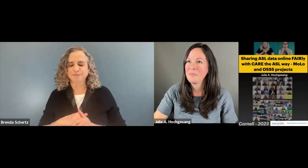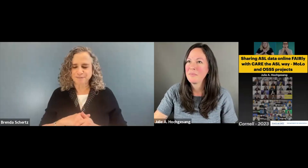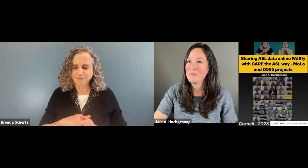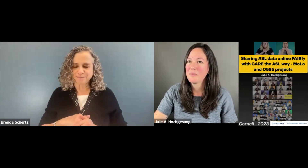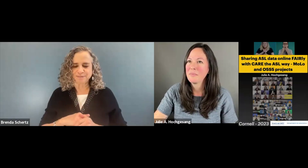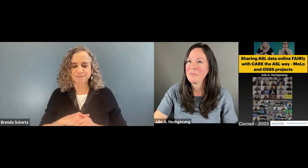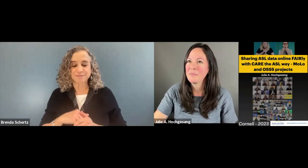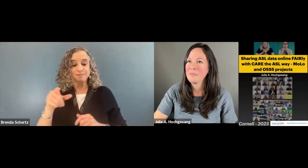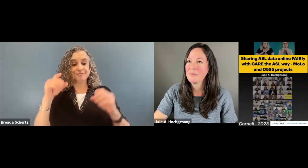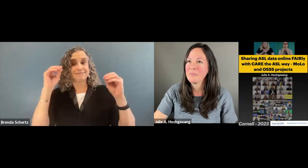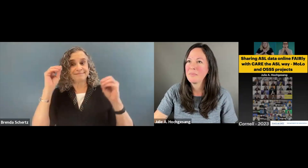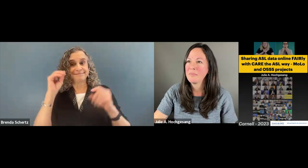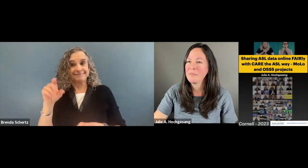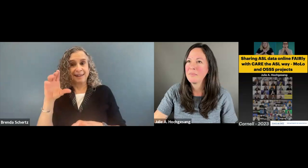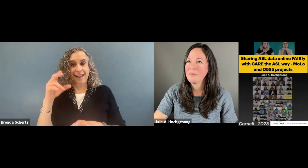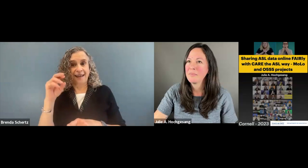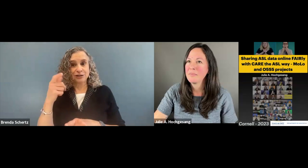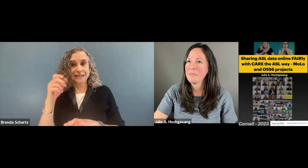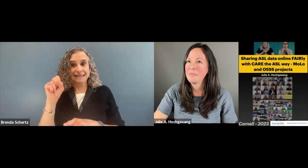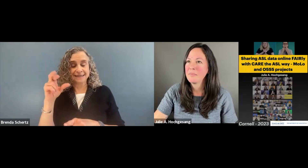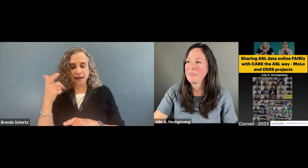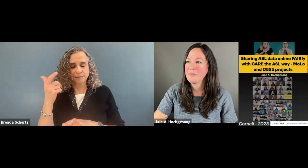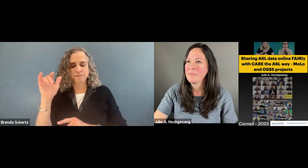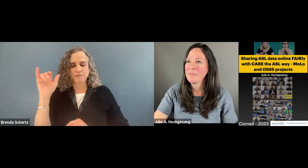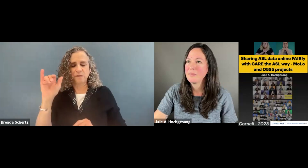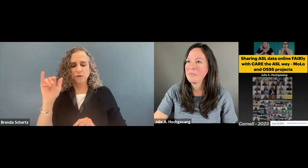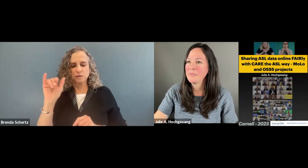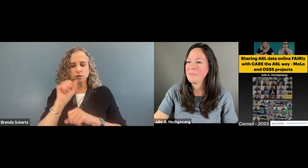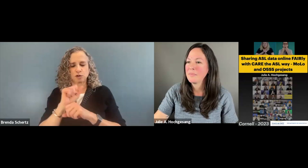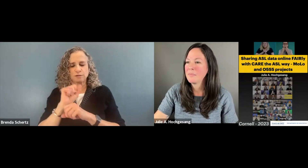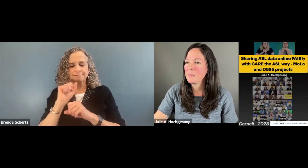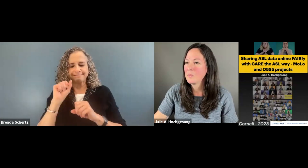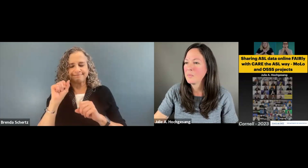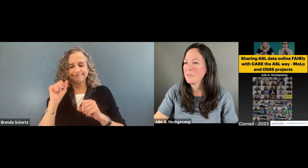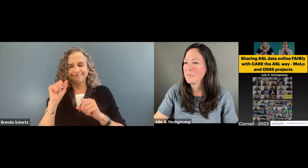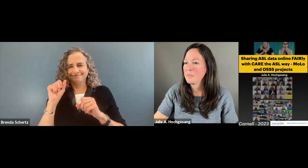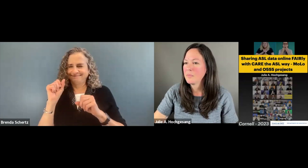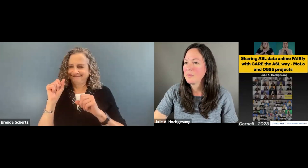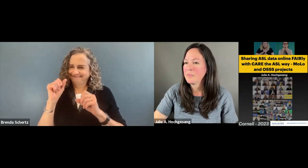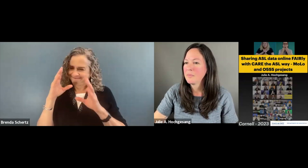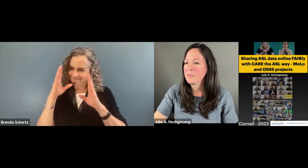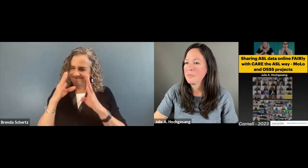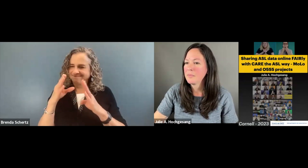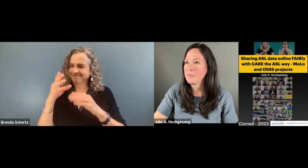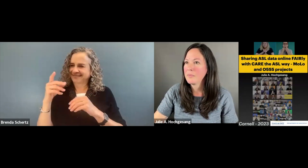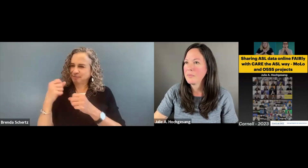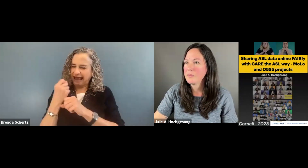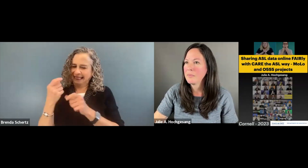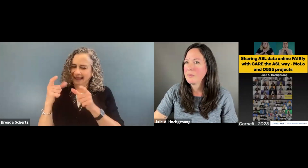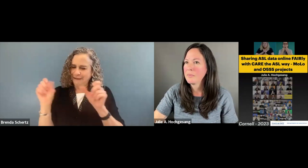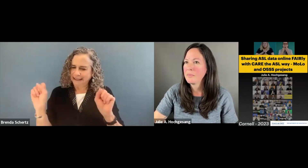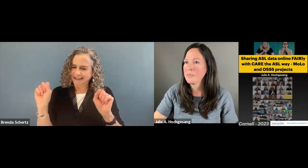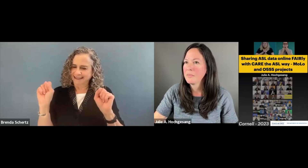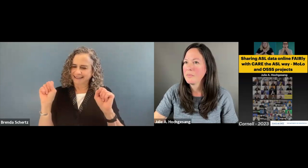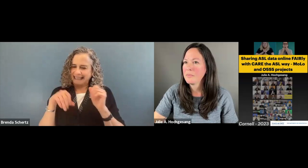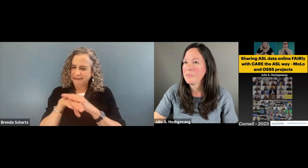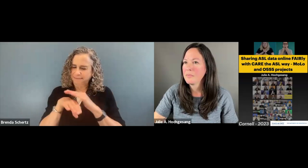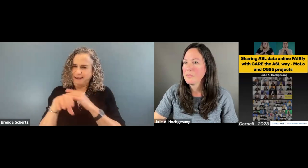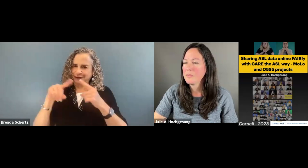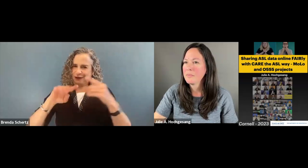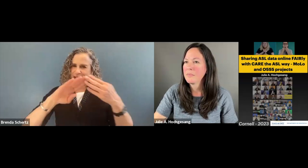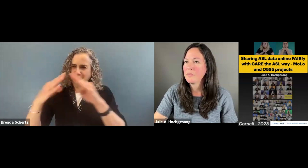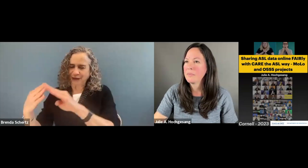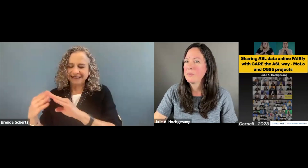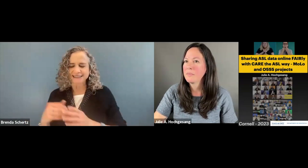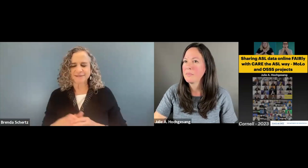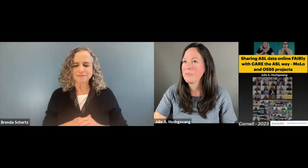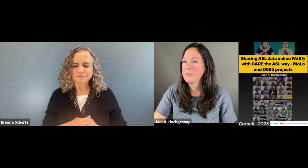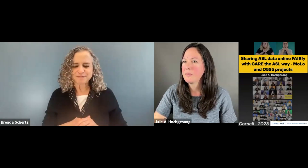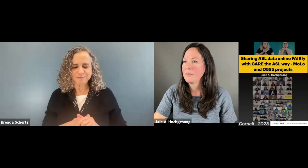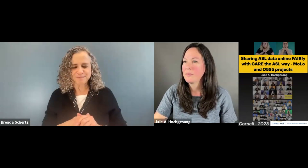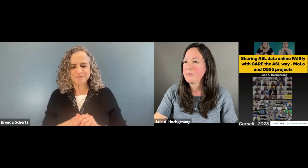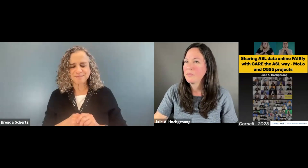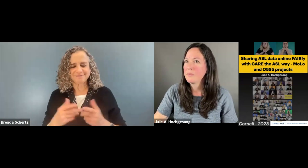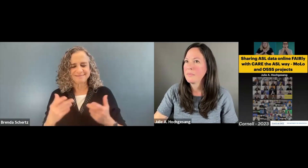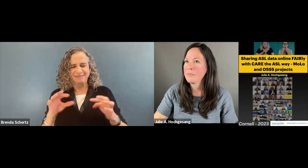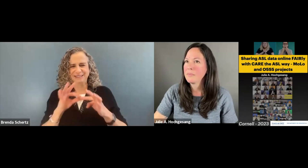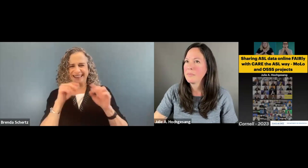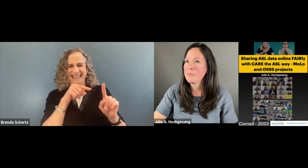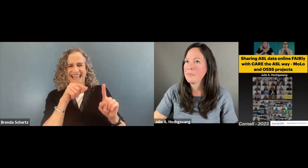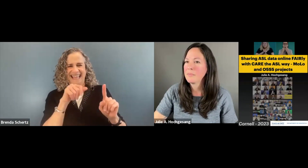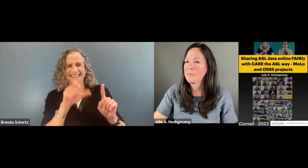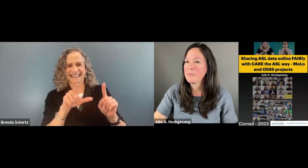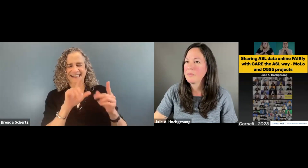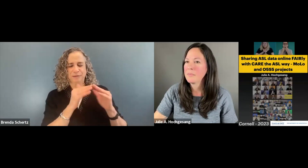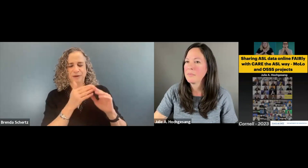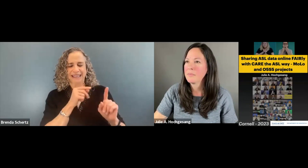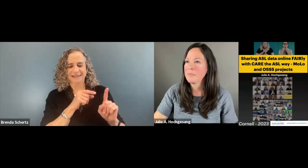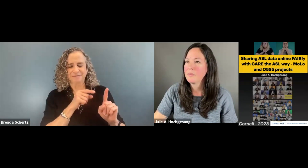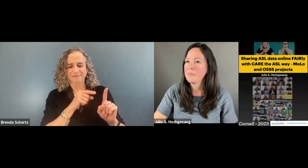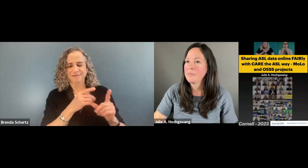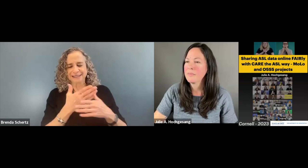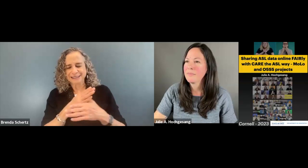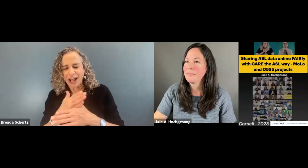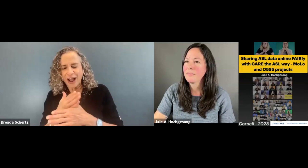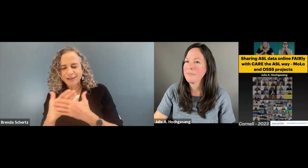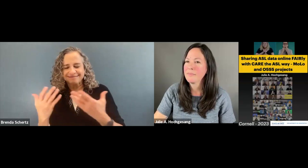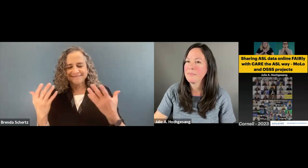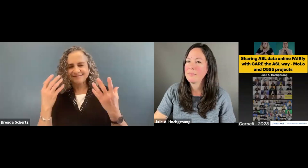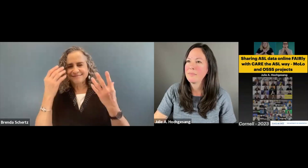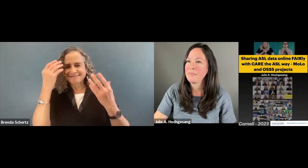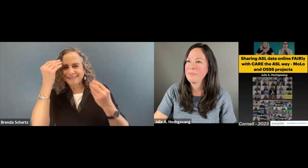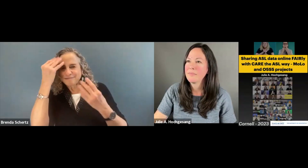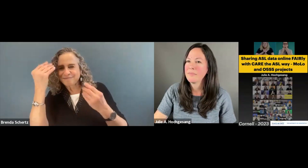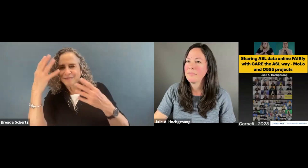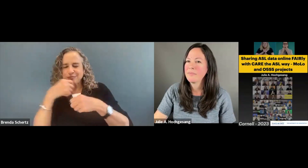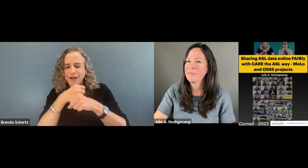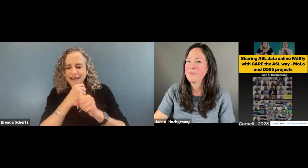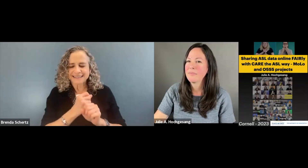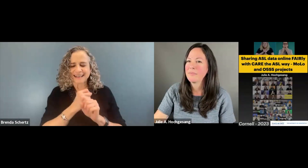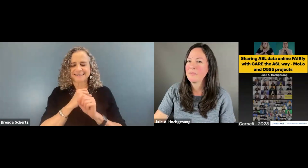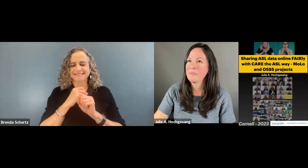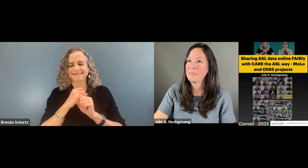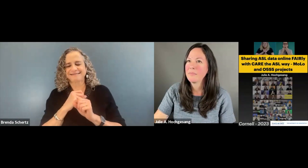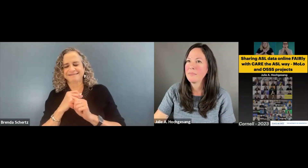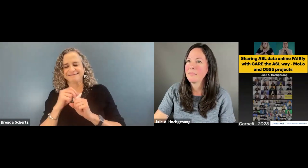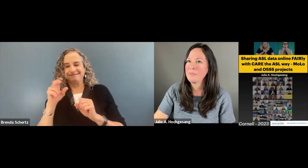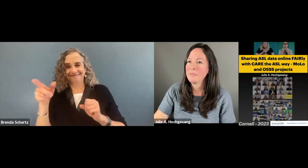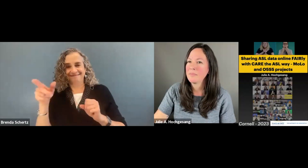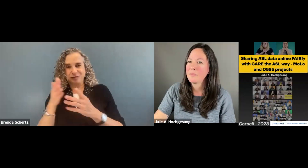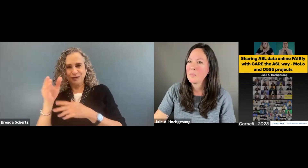Professor Hochgesang also works towards making Linguistics accessible to communities but in particular the ASL communities.